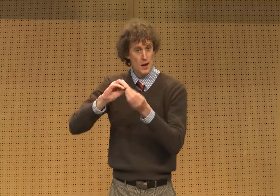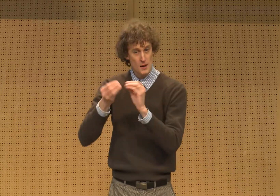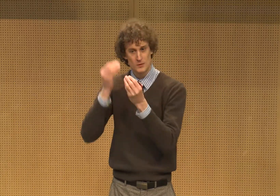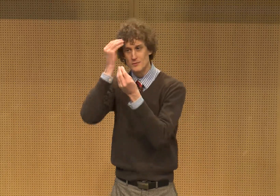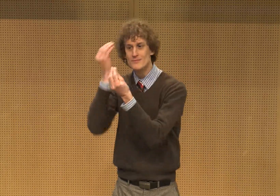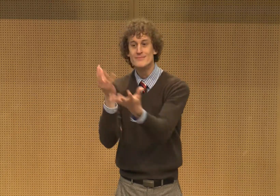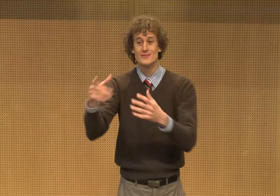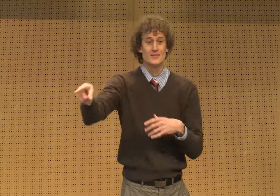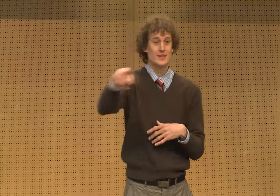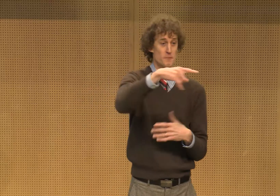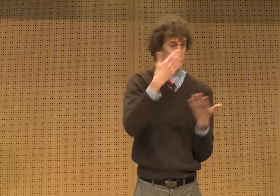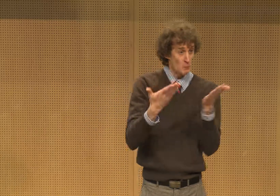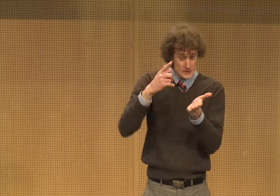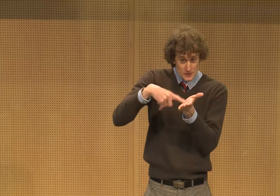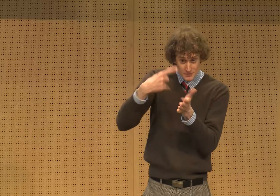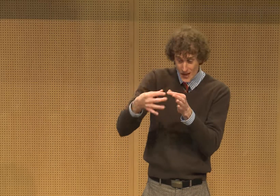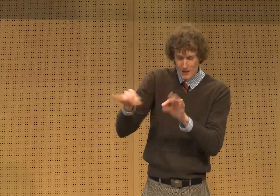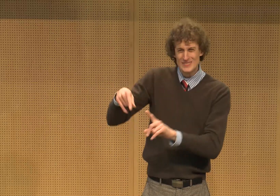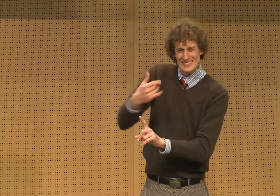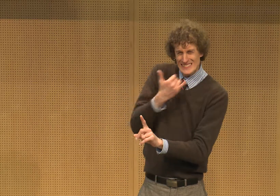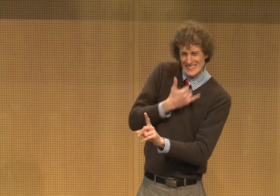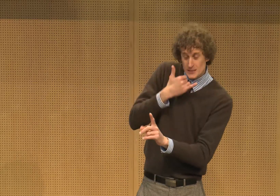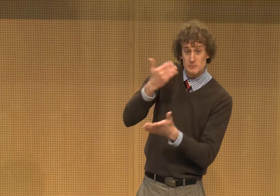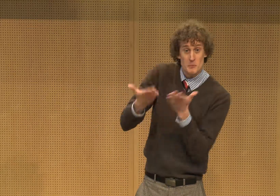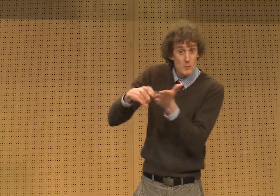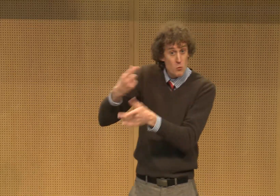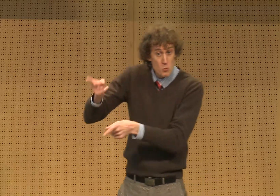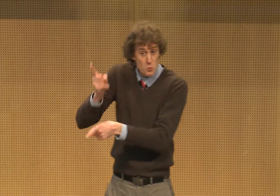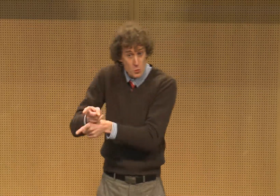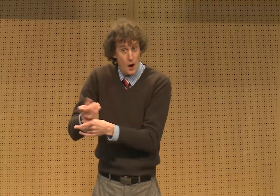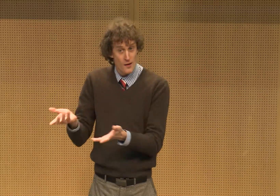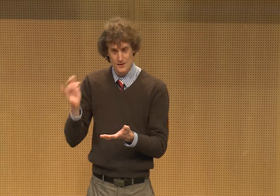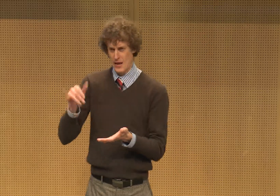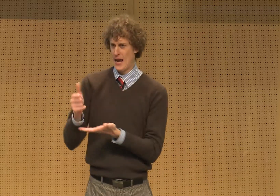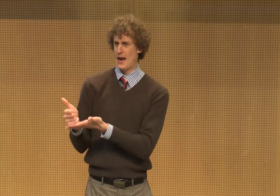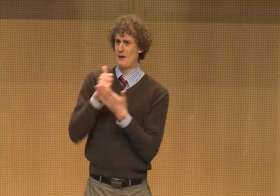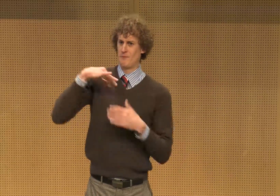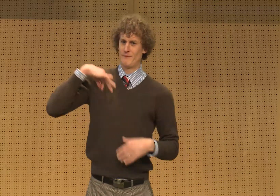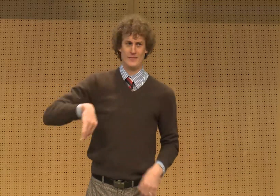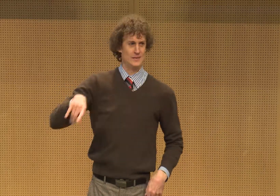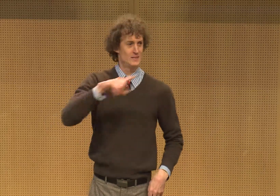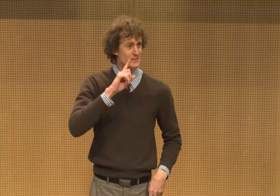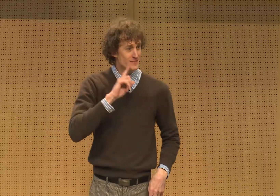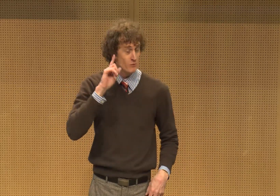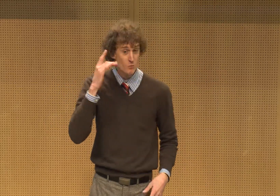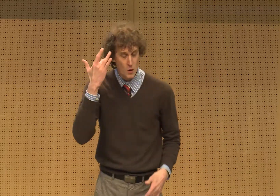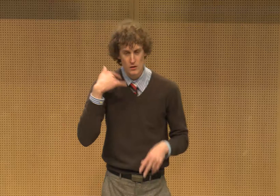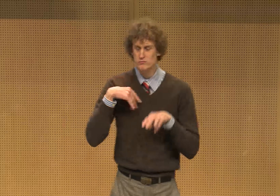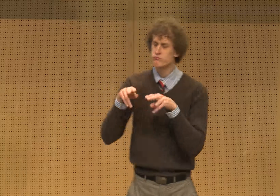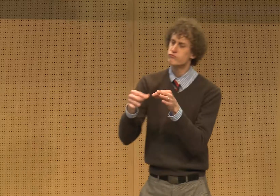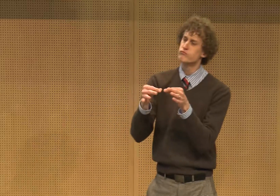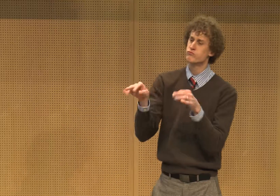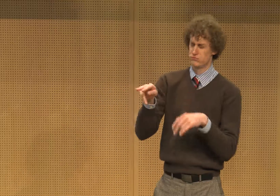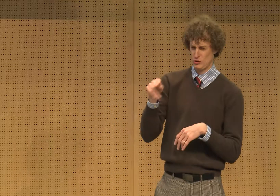so if you can change what gets displayed, if you can determine the likelihood